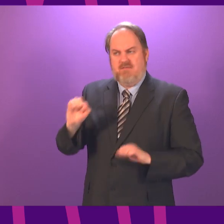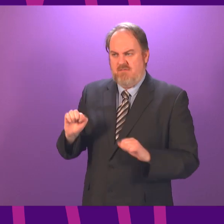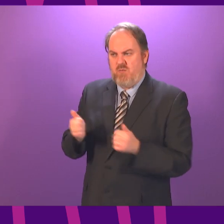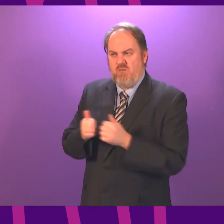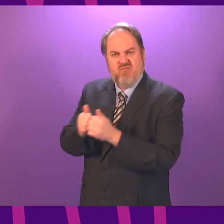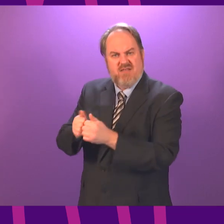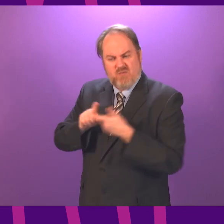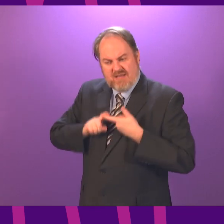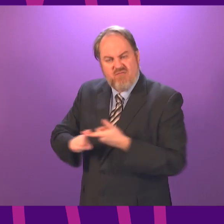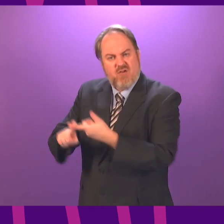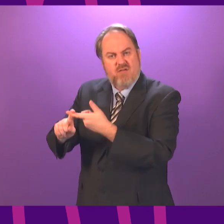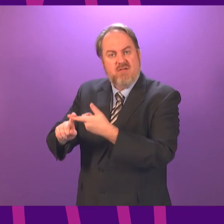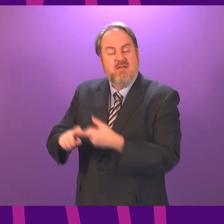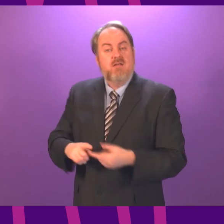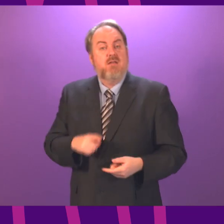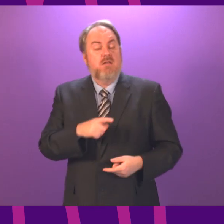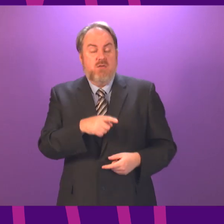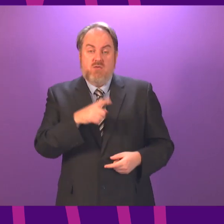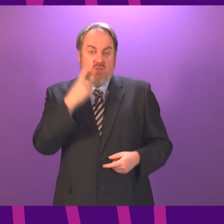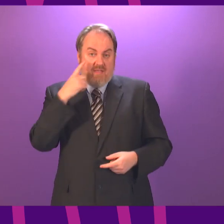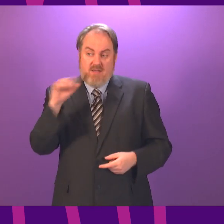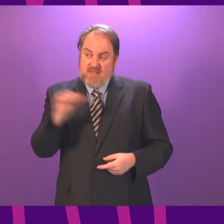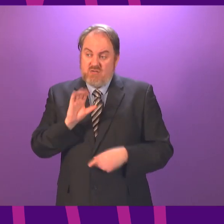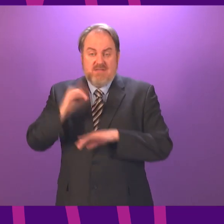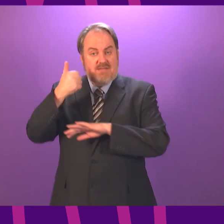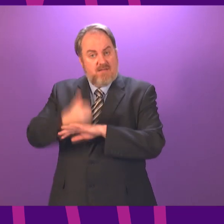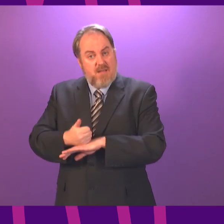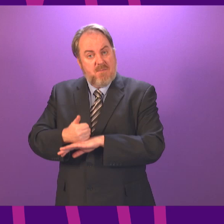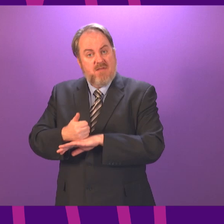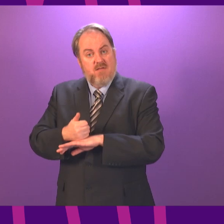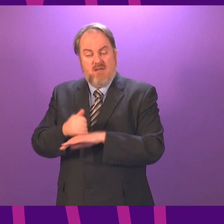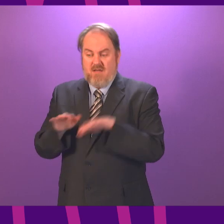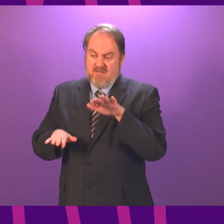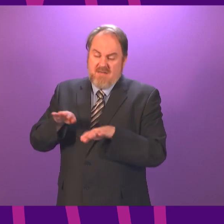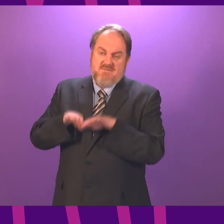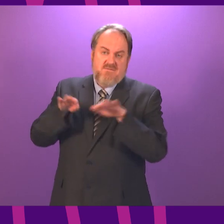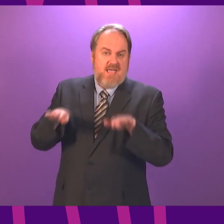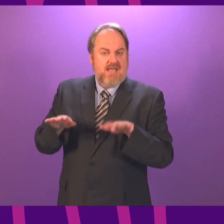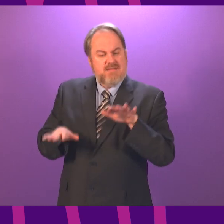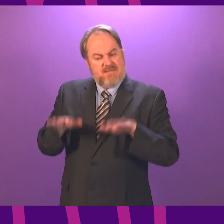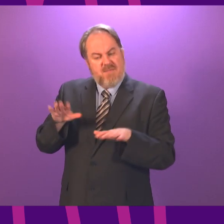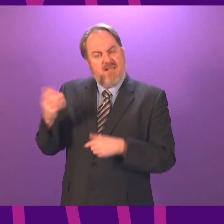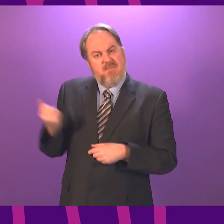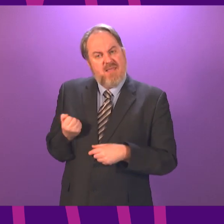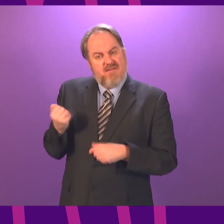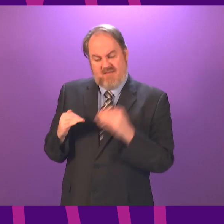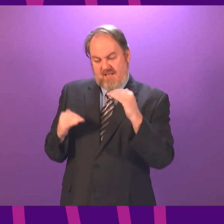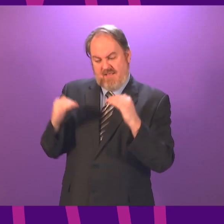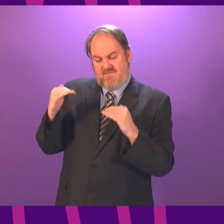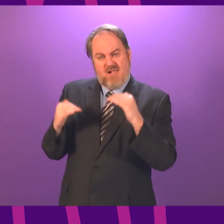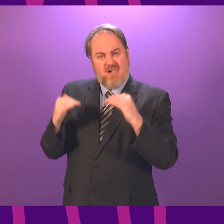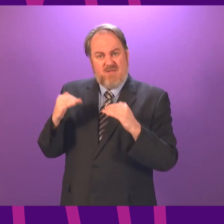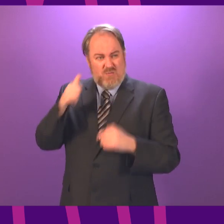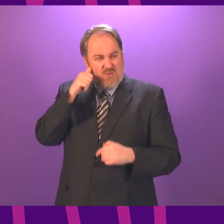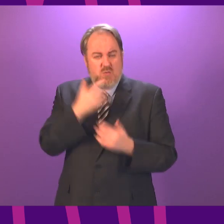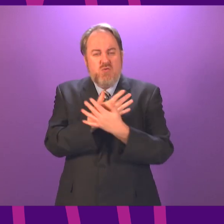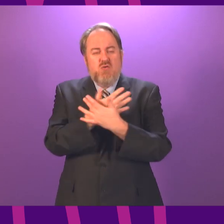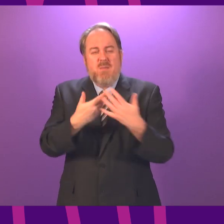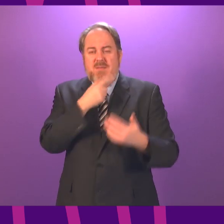a similar benefit to the Scottish child payment and not cut benefits at a time when many families